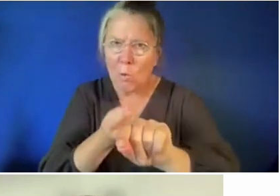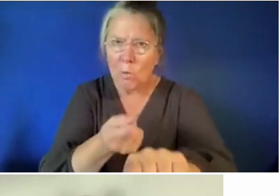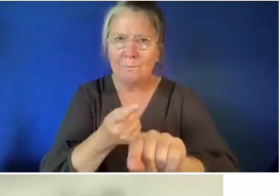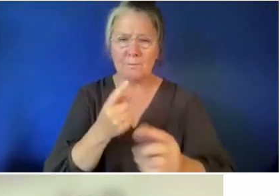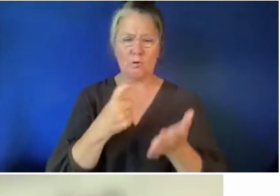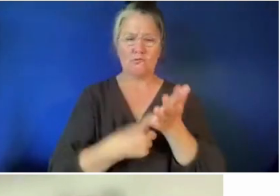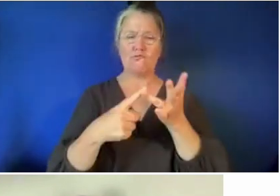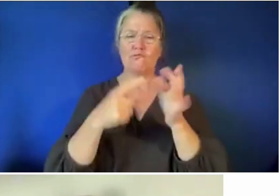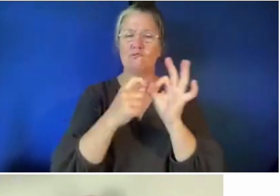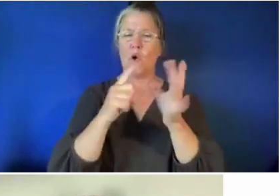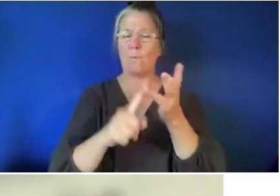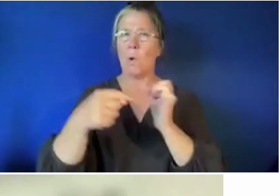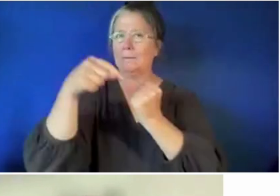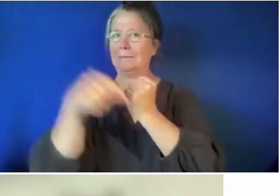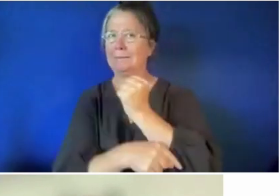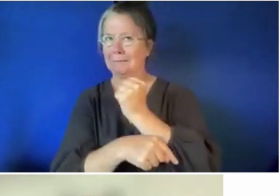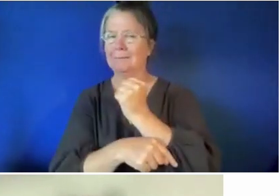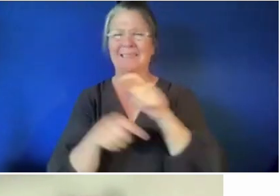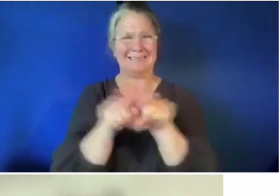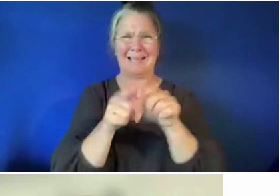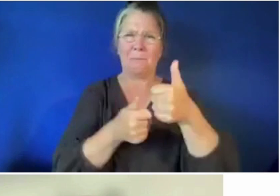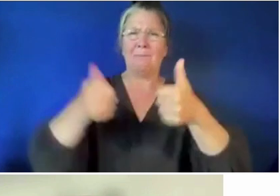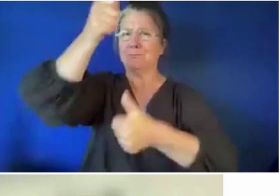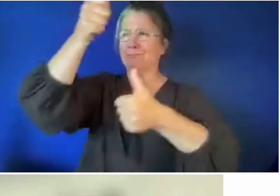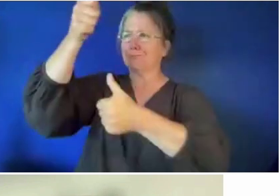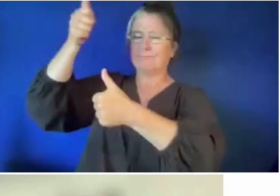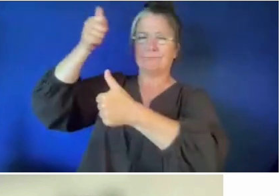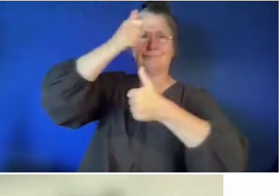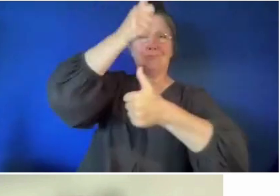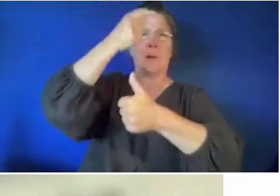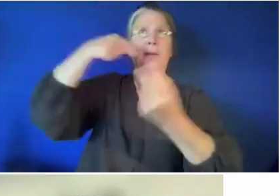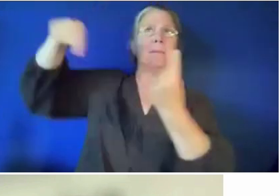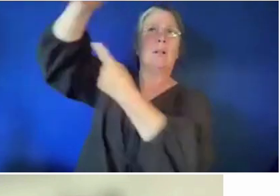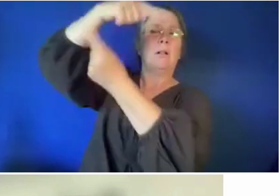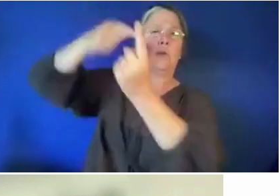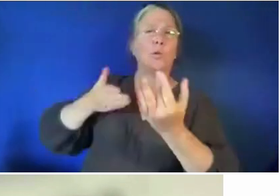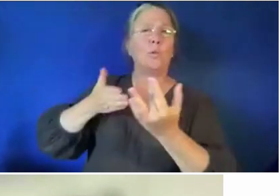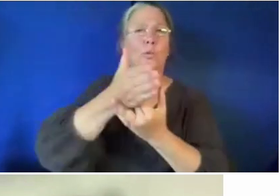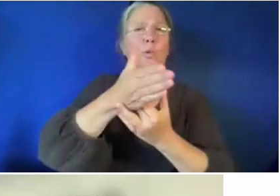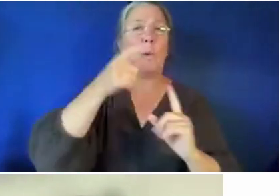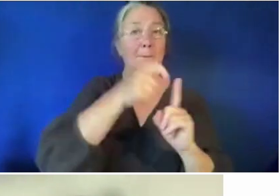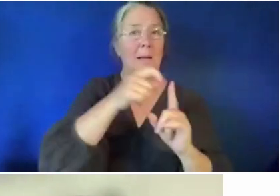and senior people across the public service. I think there is no doubt